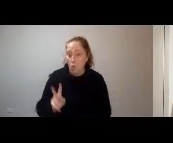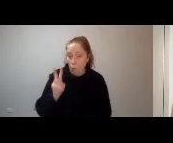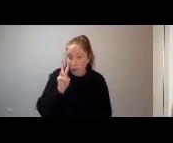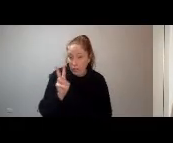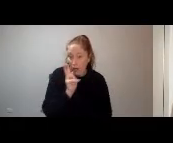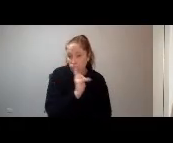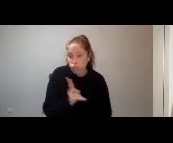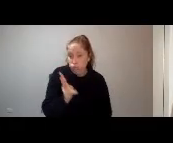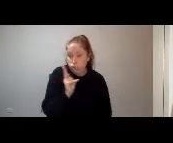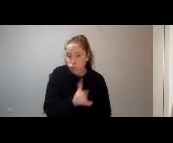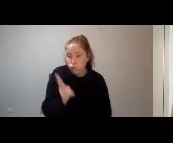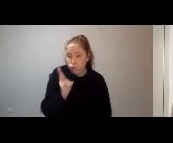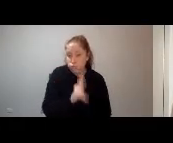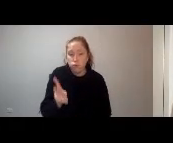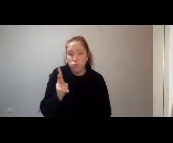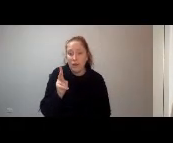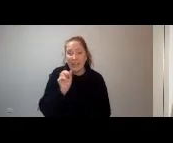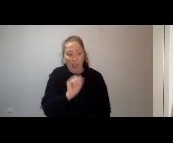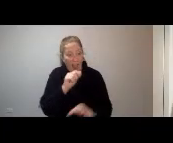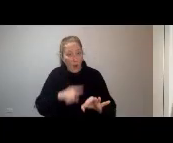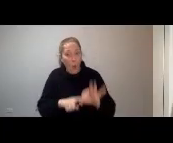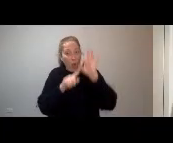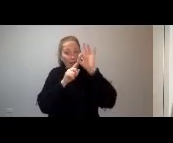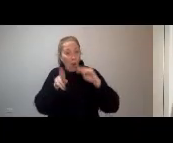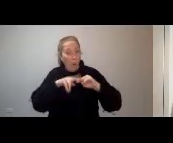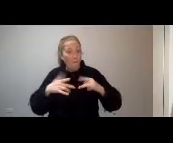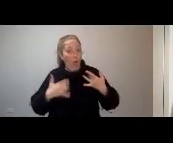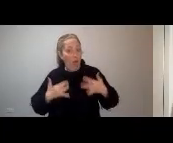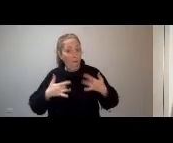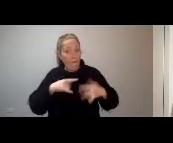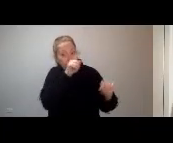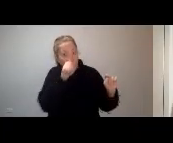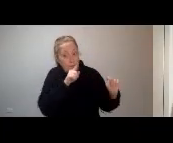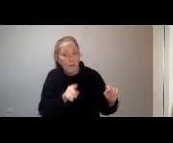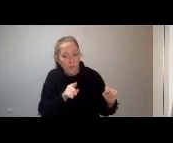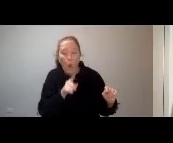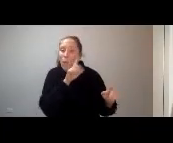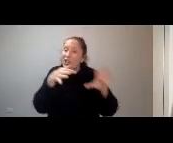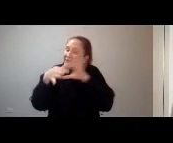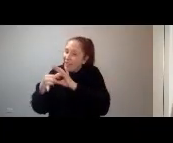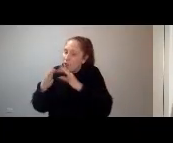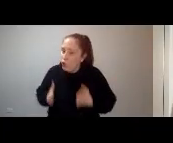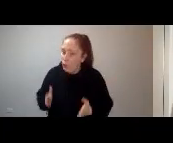is quality of life, which maps very clearly onto rights, but is much more...